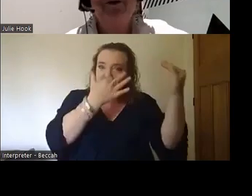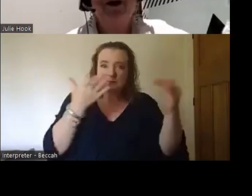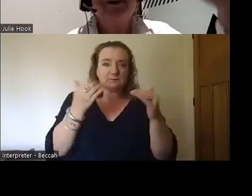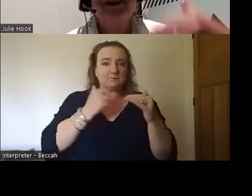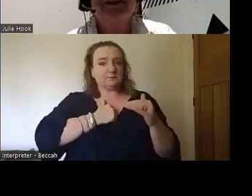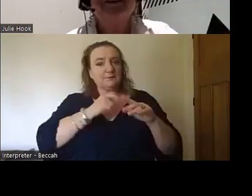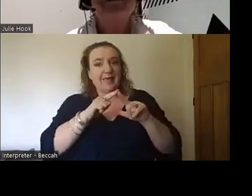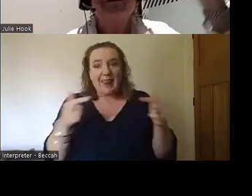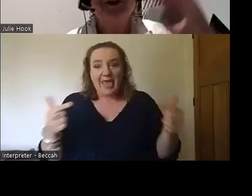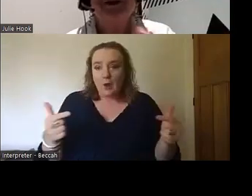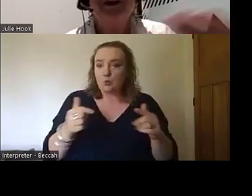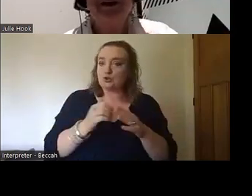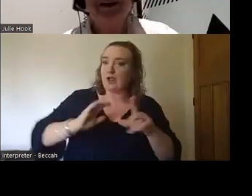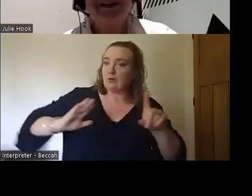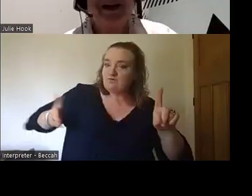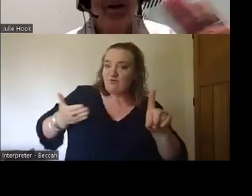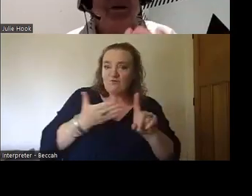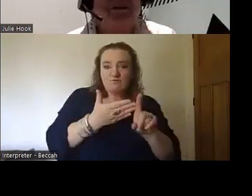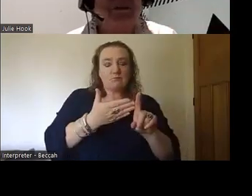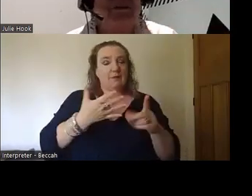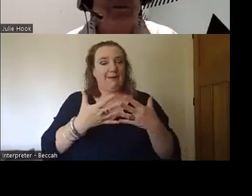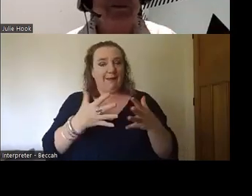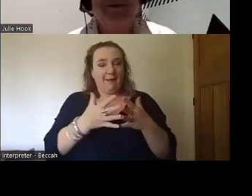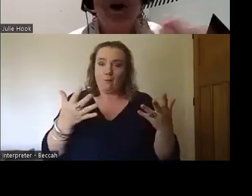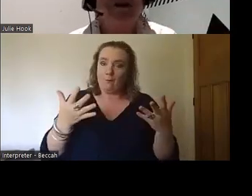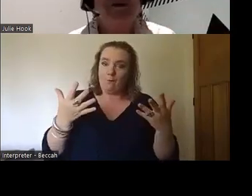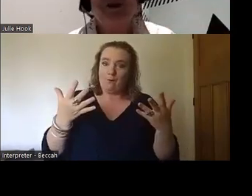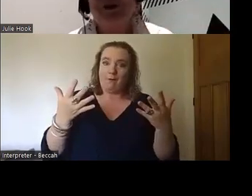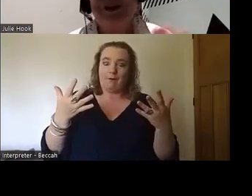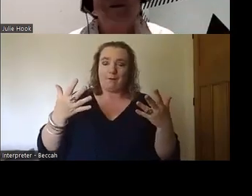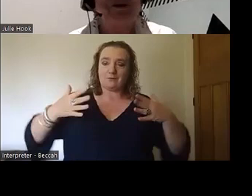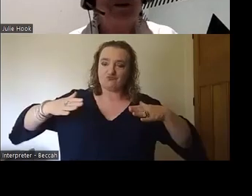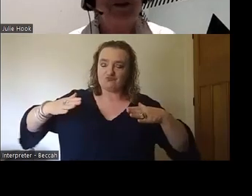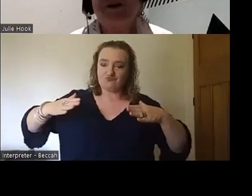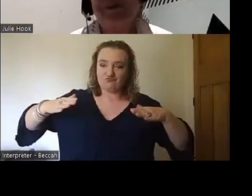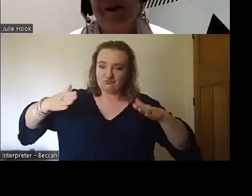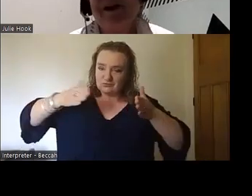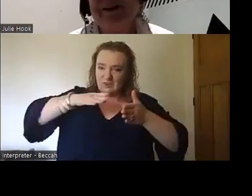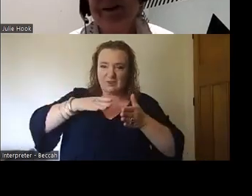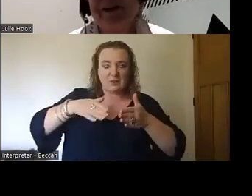how our intent is really starting to minimise, reduce, get rid of those barriers.